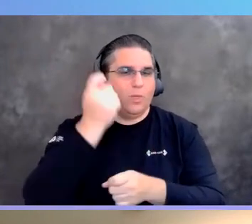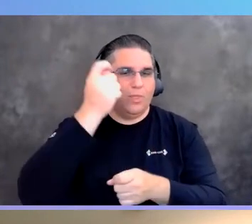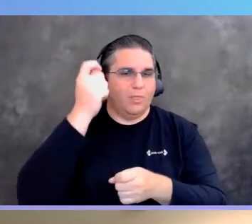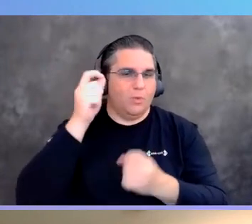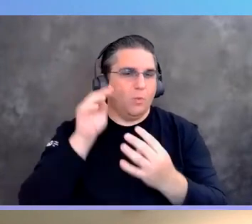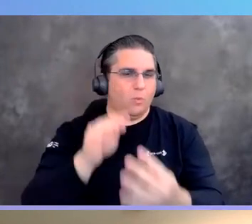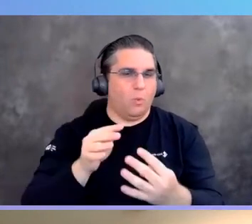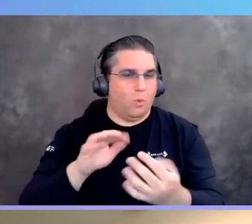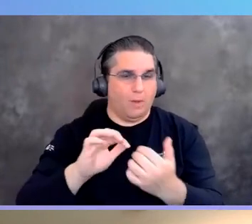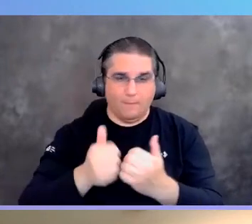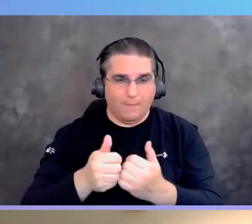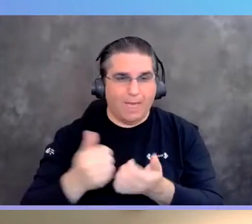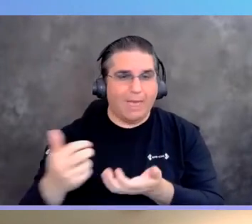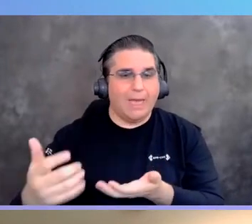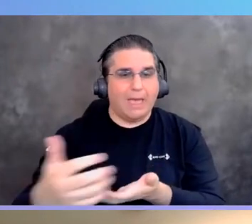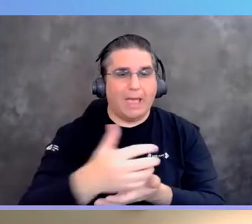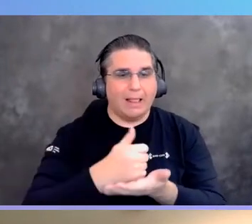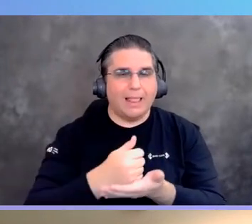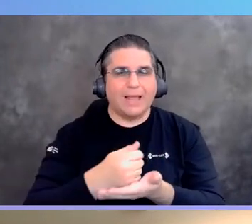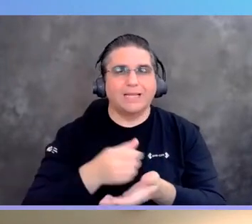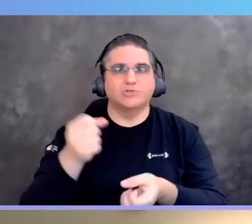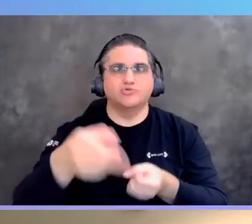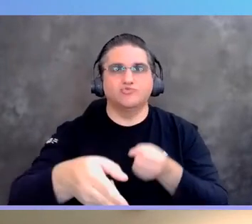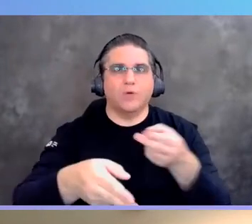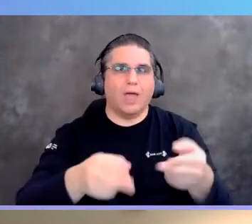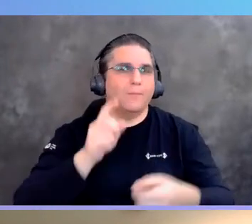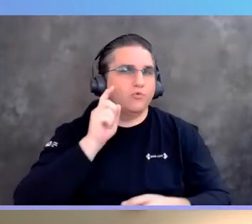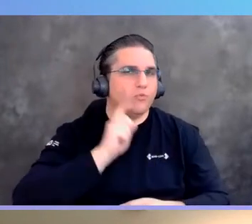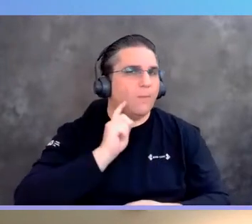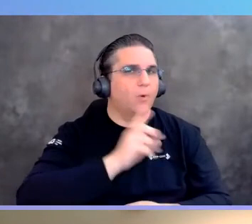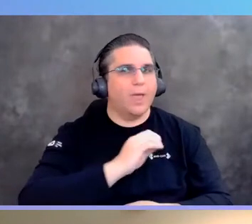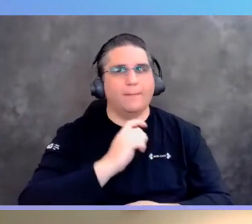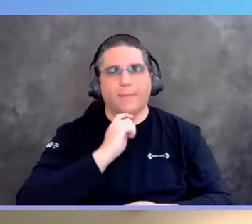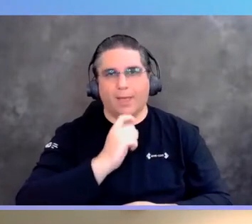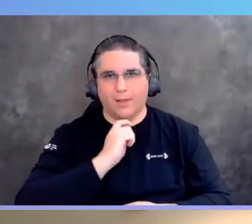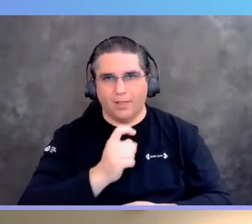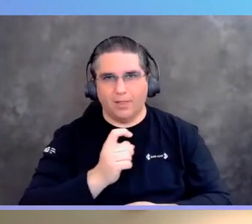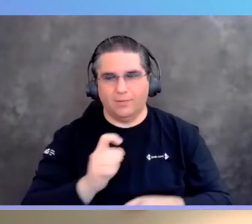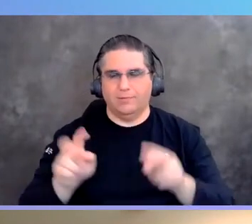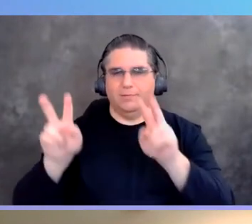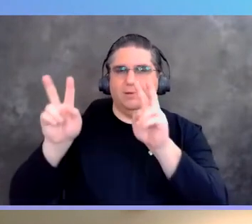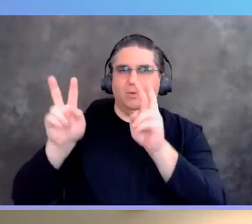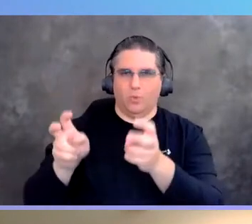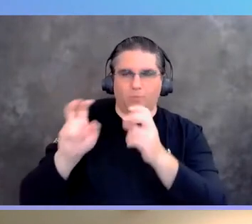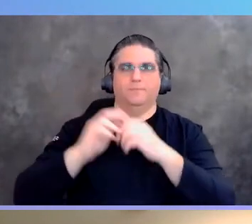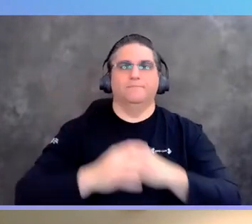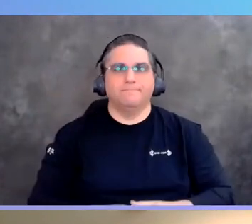by by collecting scrap rubber and metal. End quote. Um let's